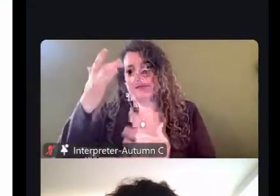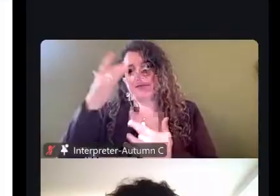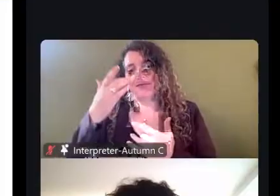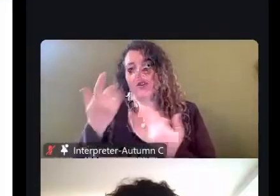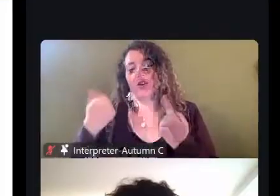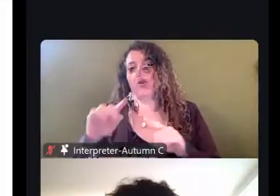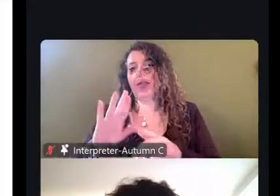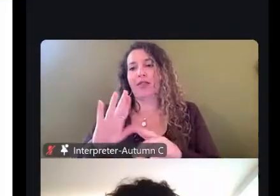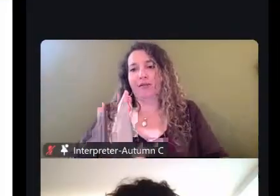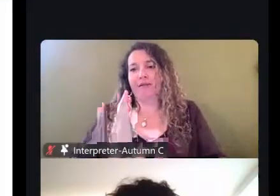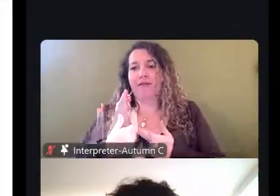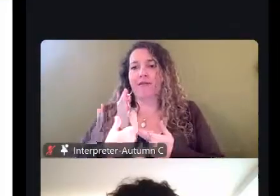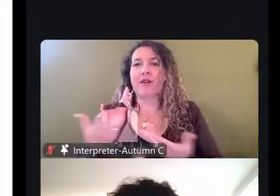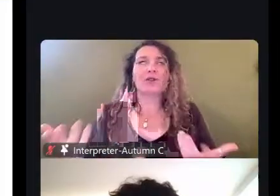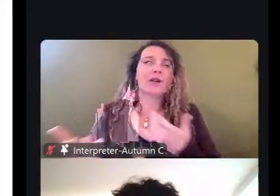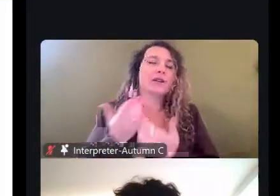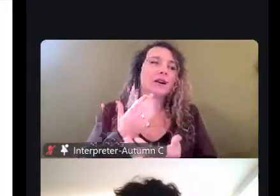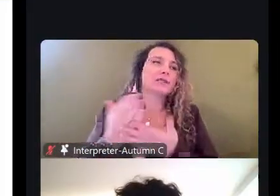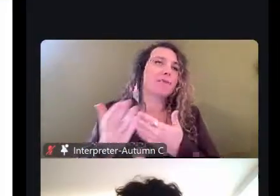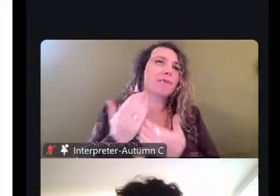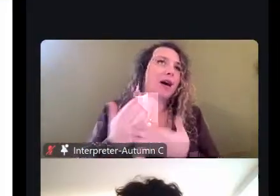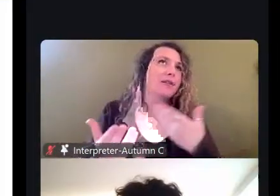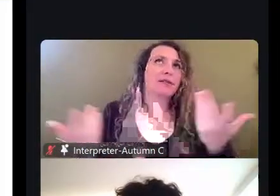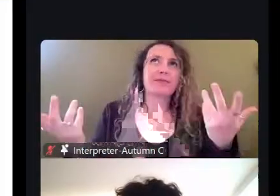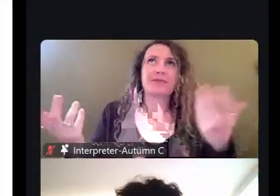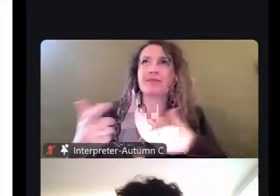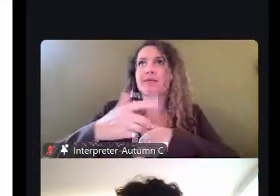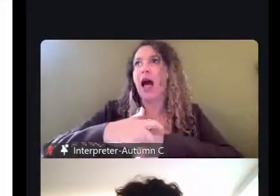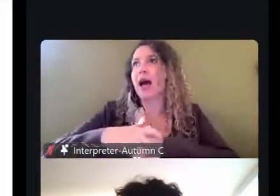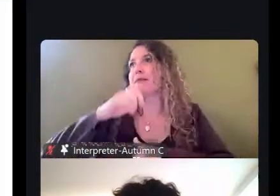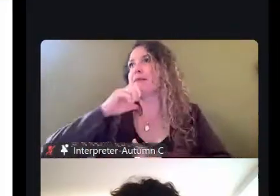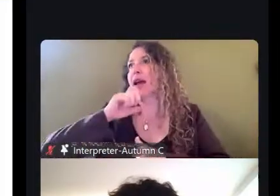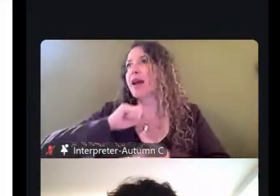So really no matter what time or age or who you are,